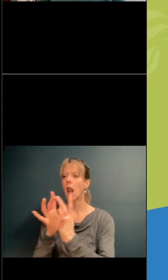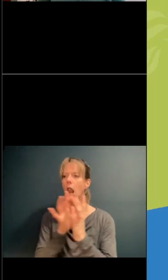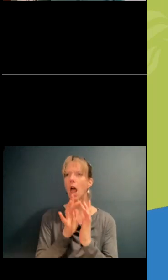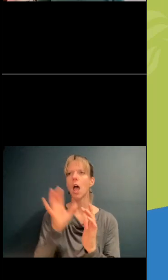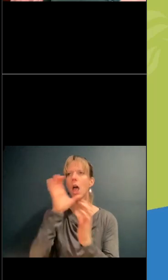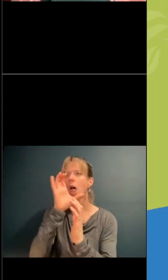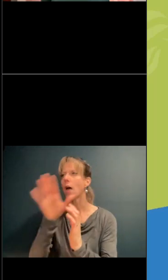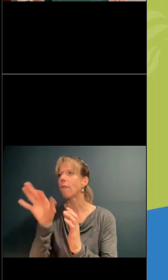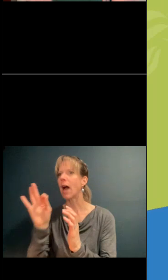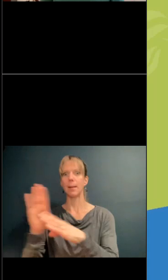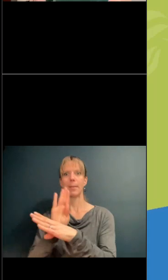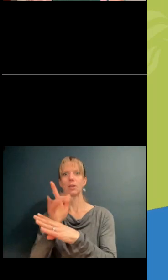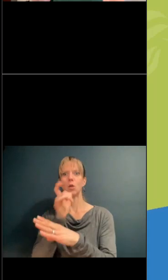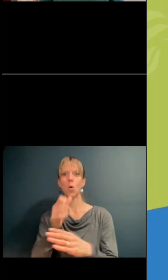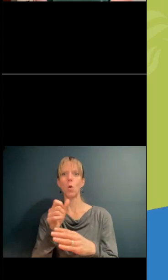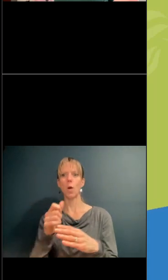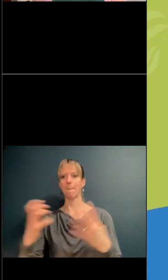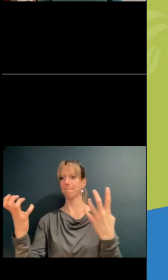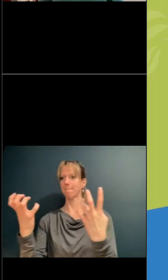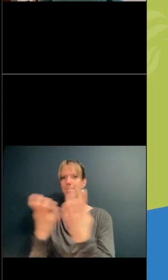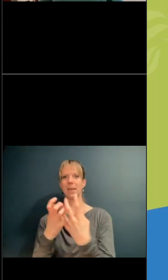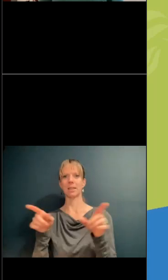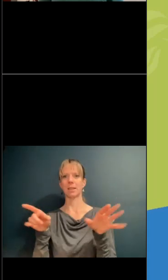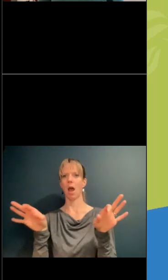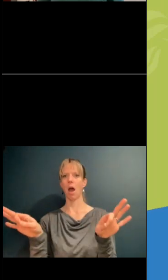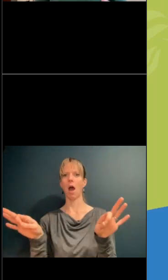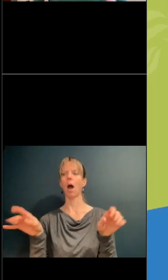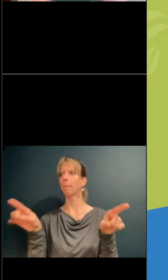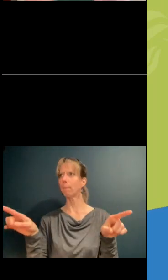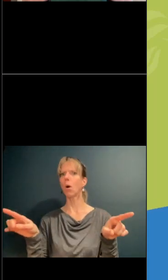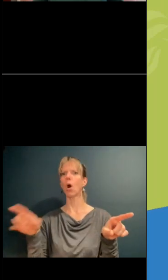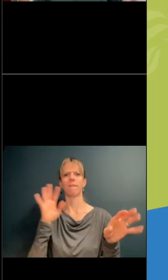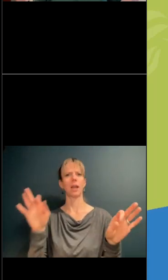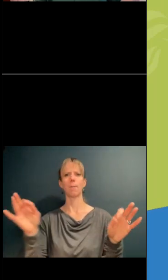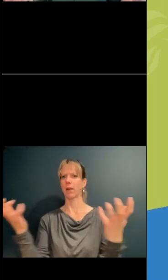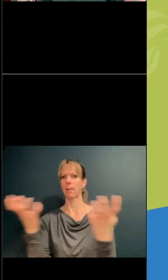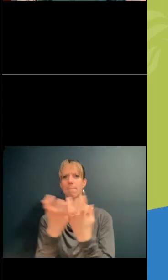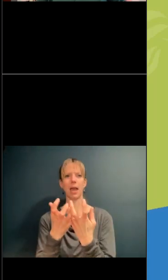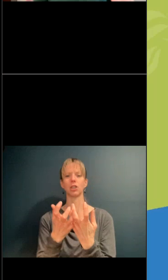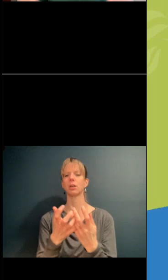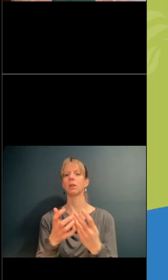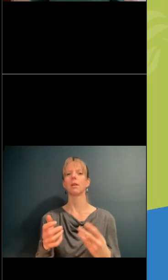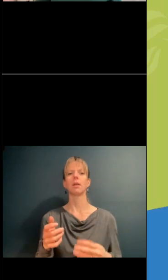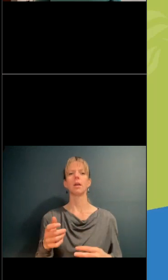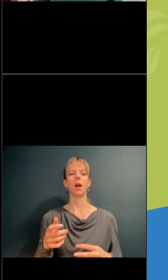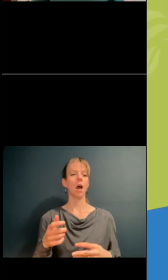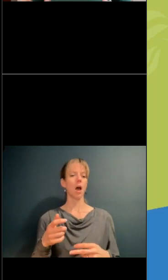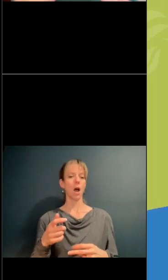business that needs exactly that sort of person. Tap into places where they work, where they shop,